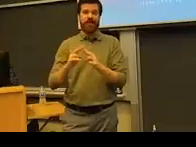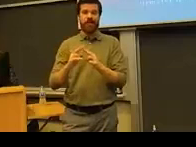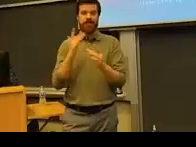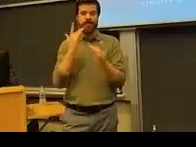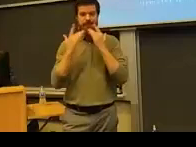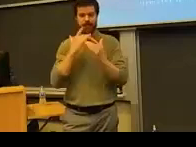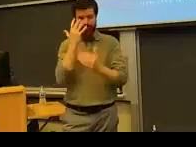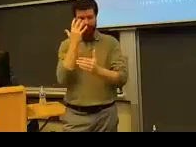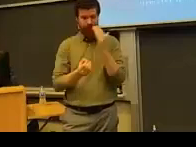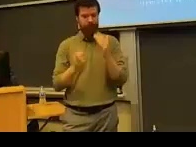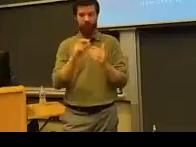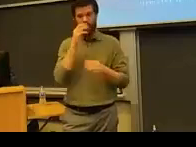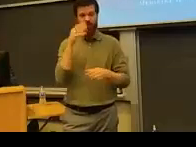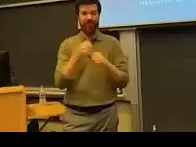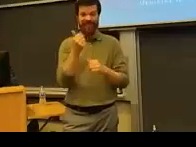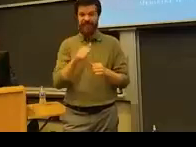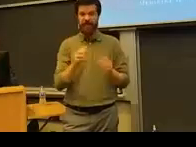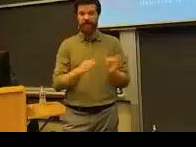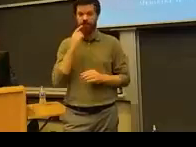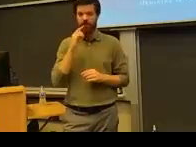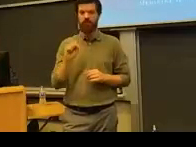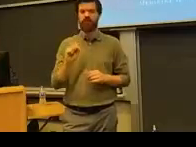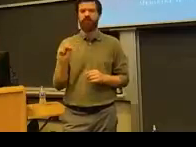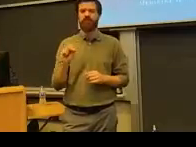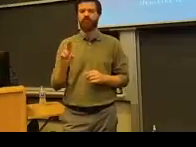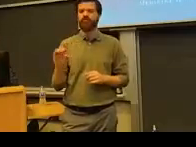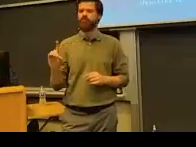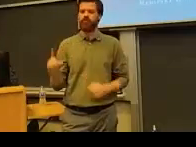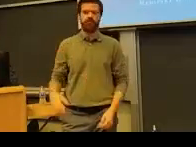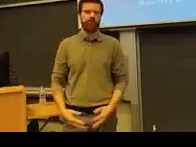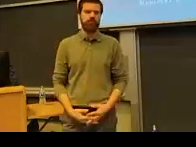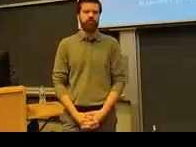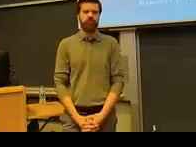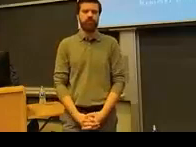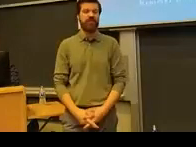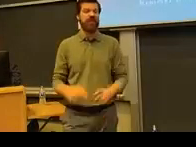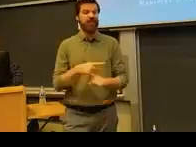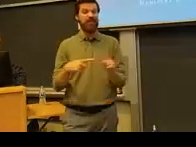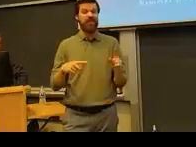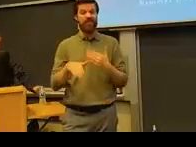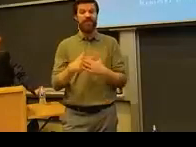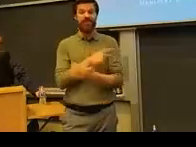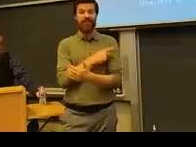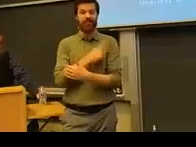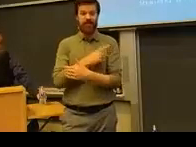include any plans for substance use disorder uh half of all patients were readmitted relatively